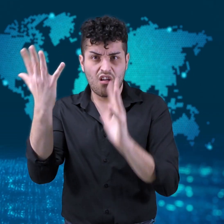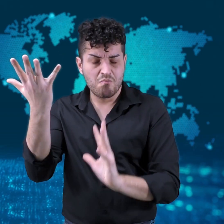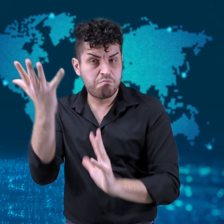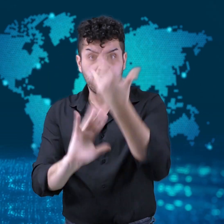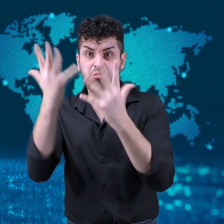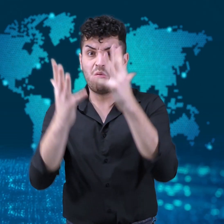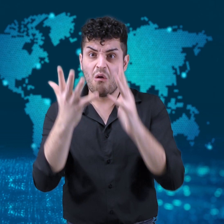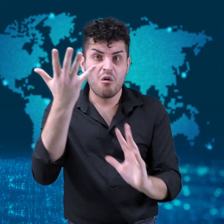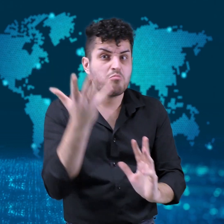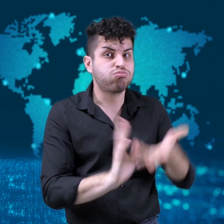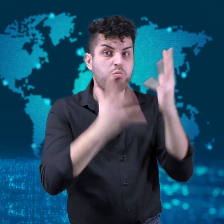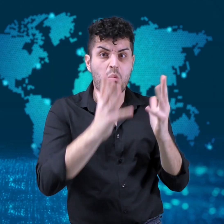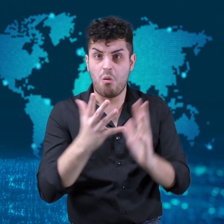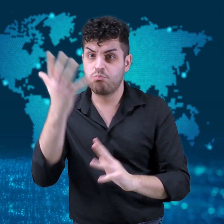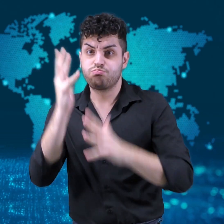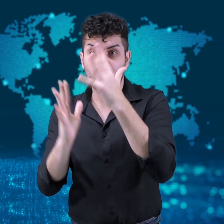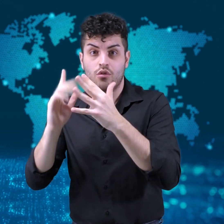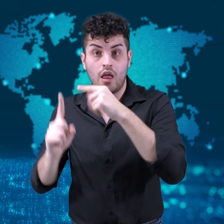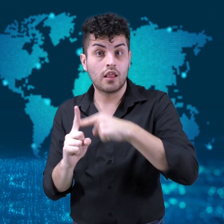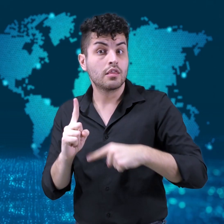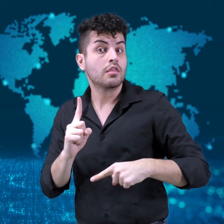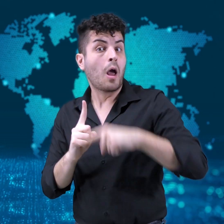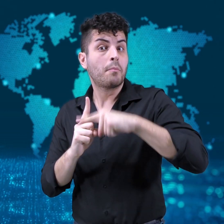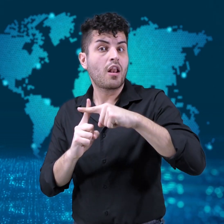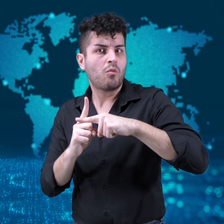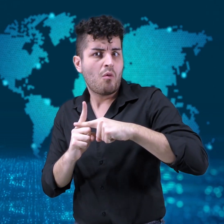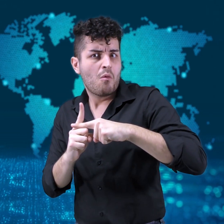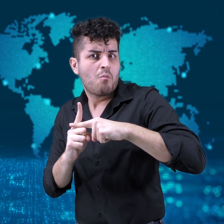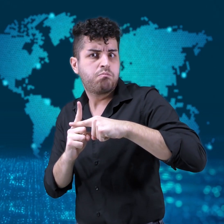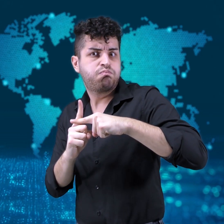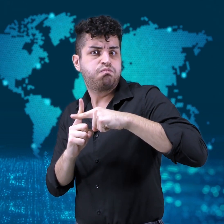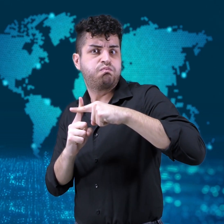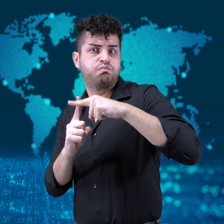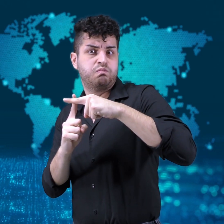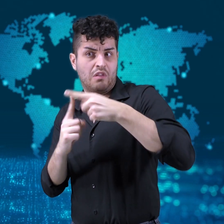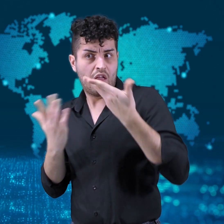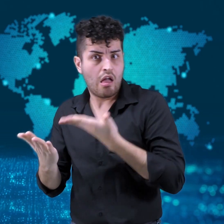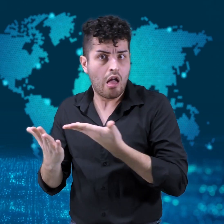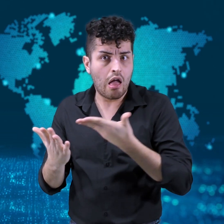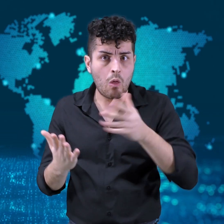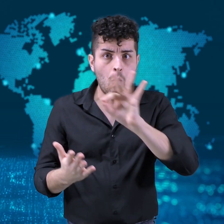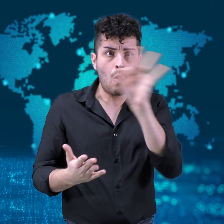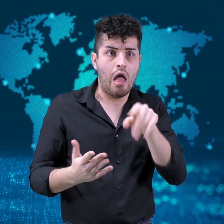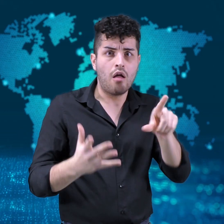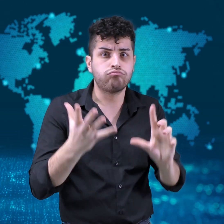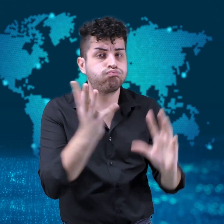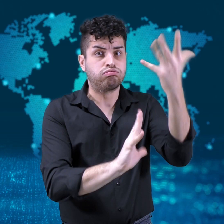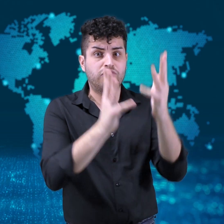making the high temperatures even more concerning.